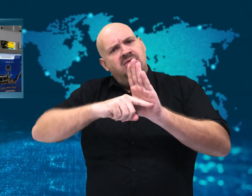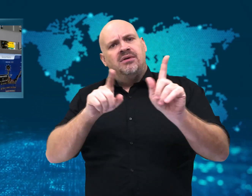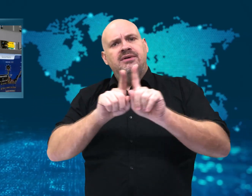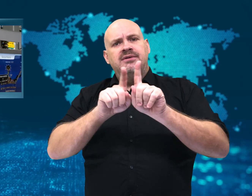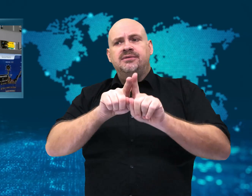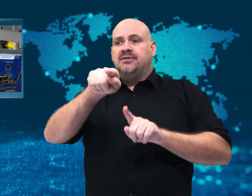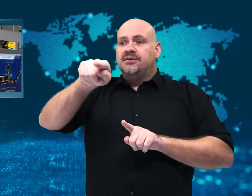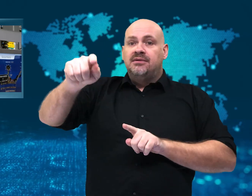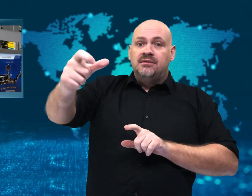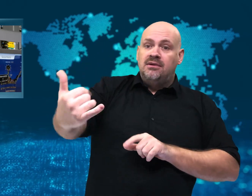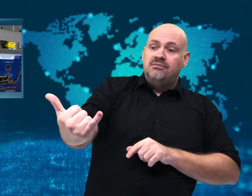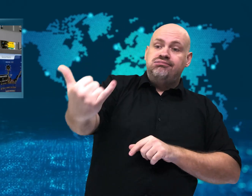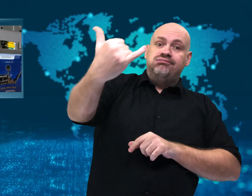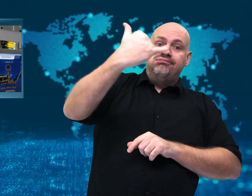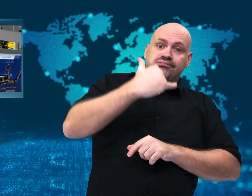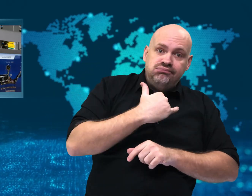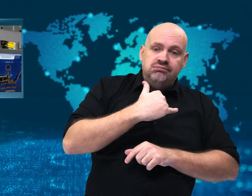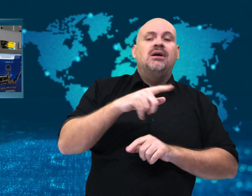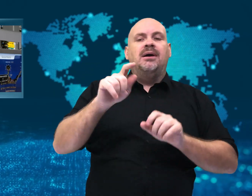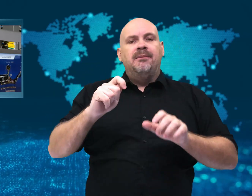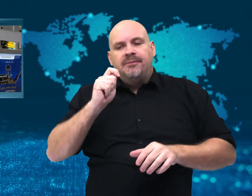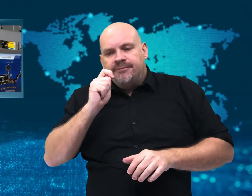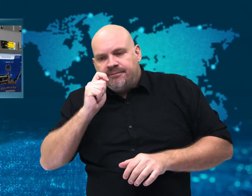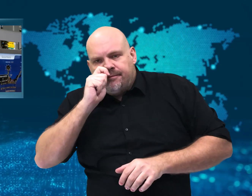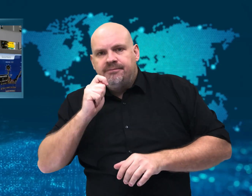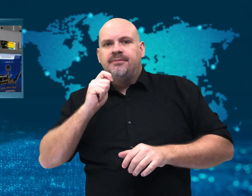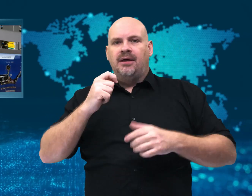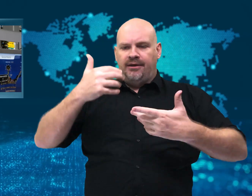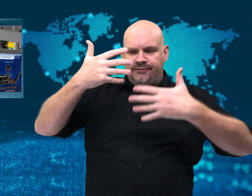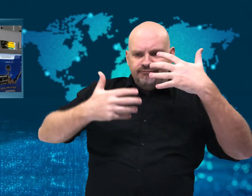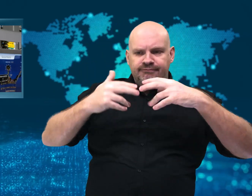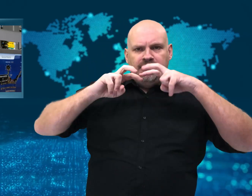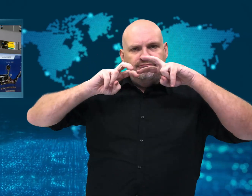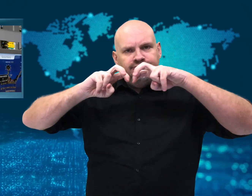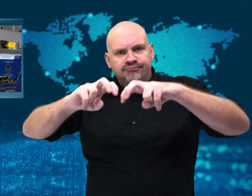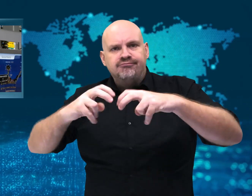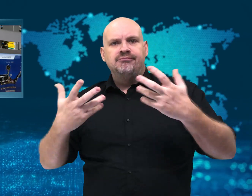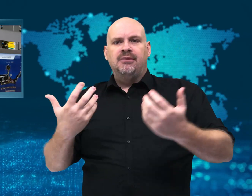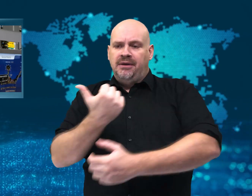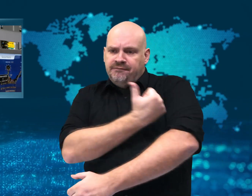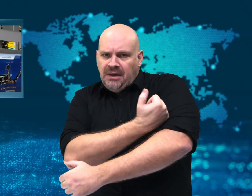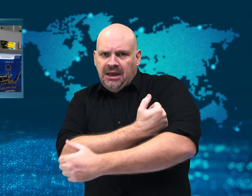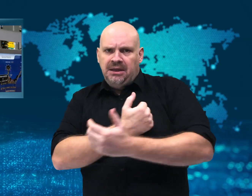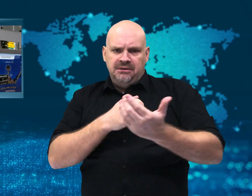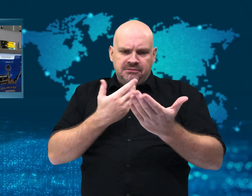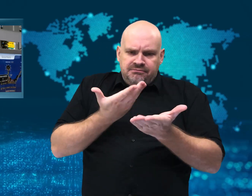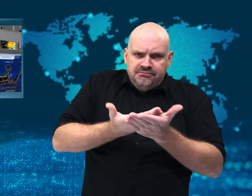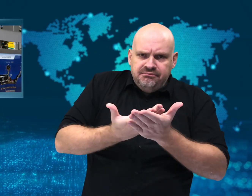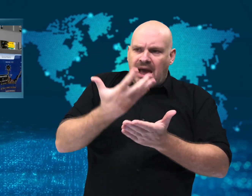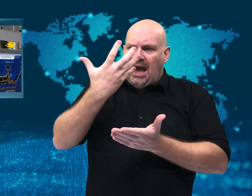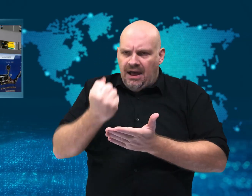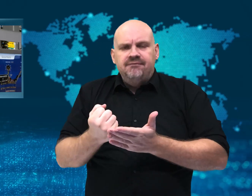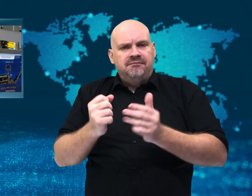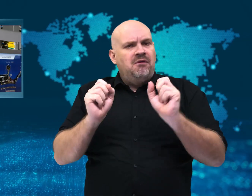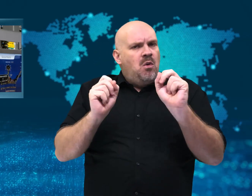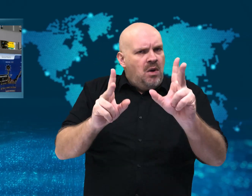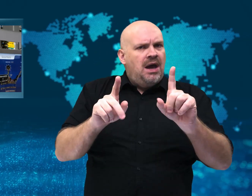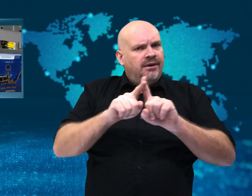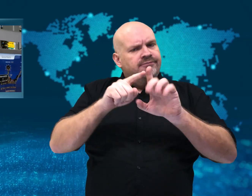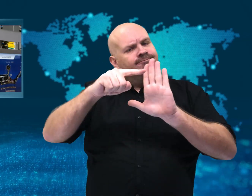and out of countries but some countries are continuing to ban